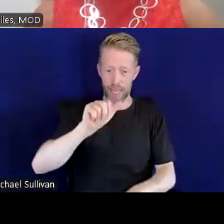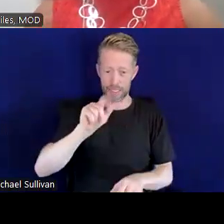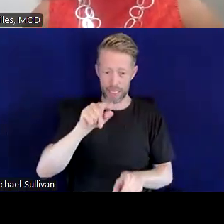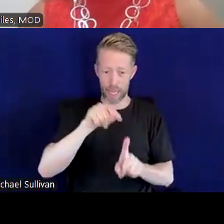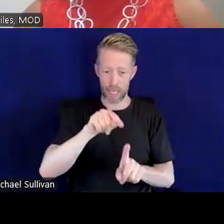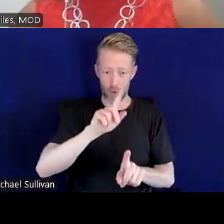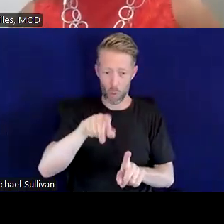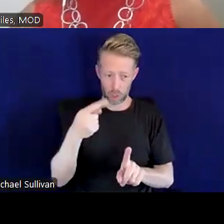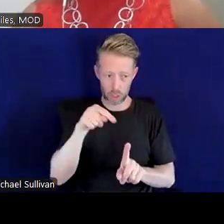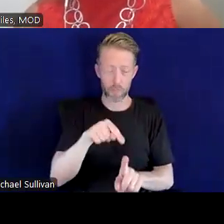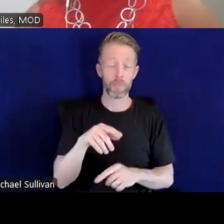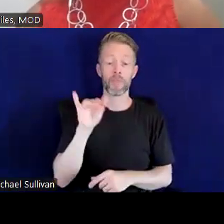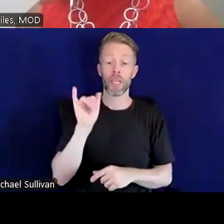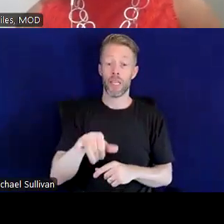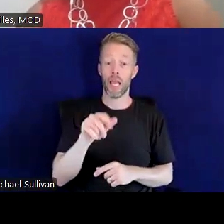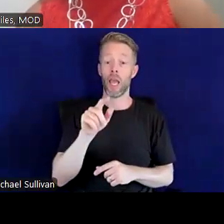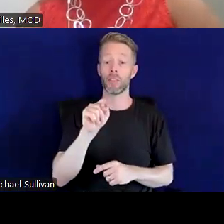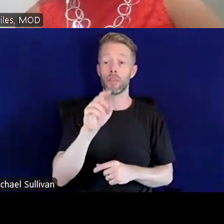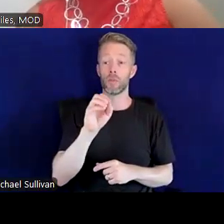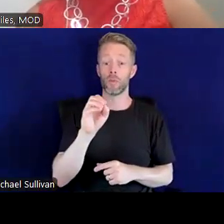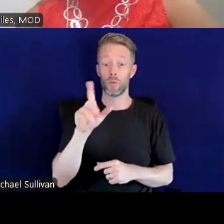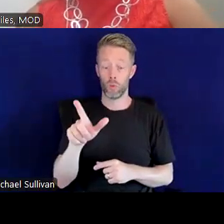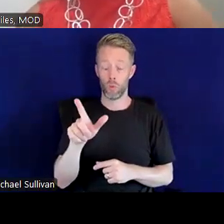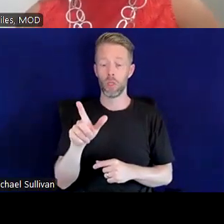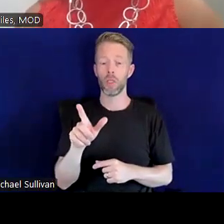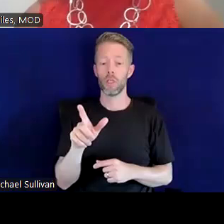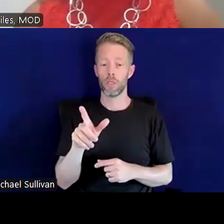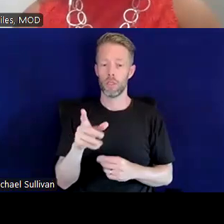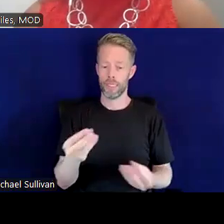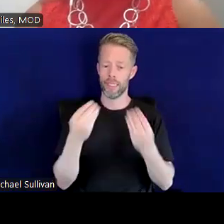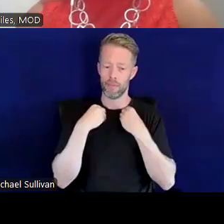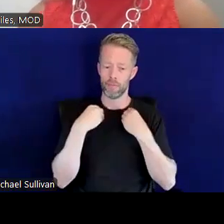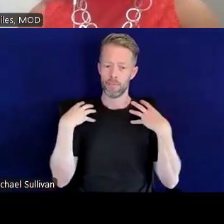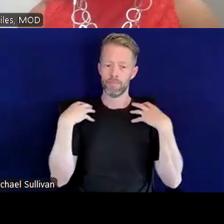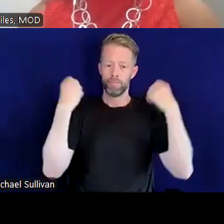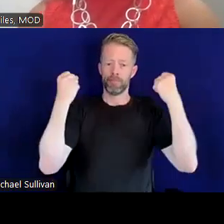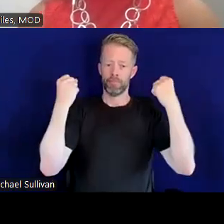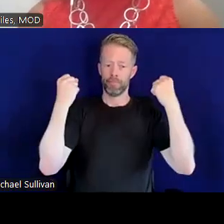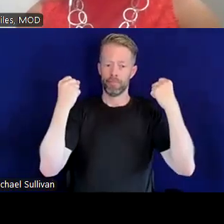comes to mind is that it's a tool that gives me confidence